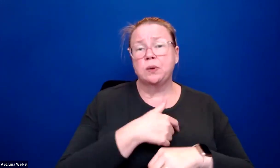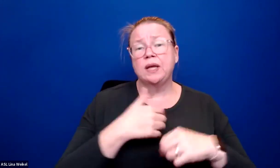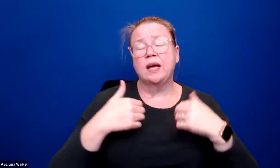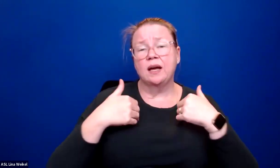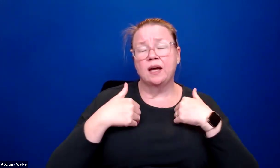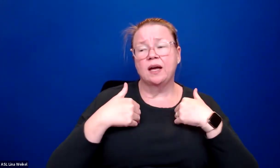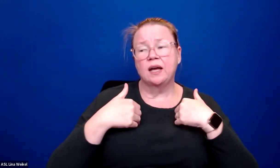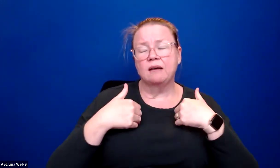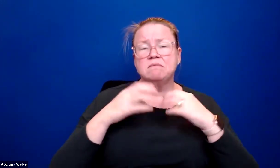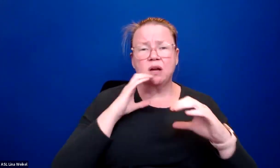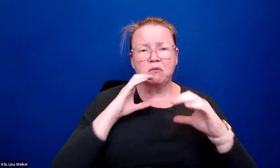Kendra Brown: conversations about how.